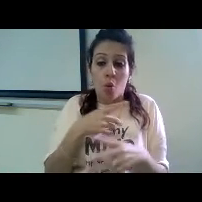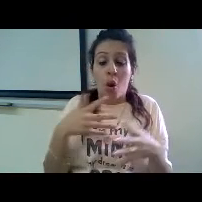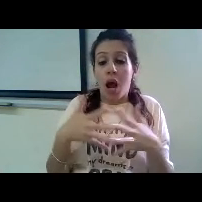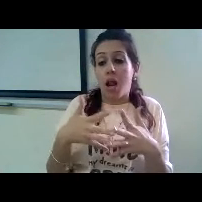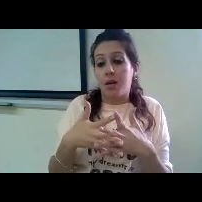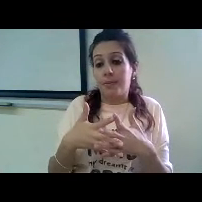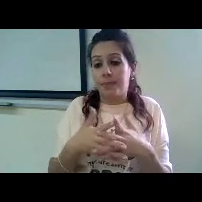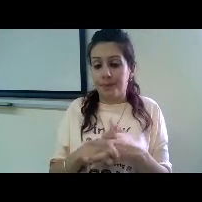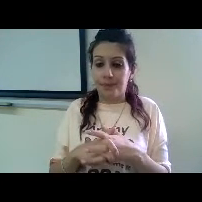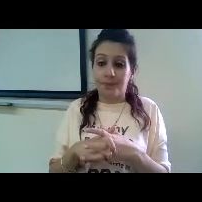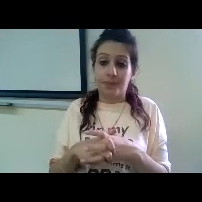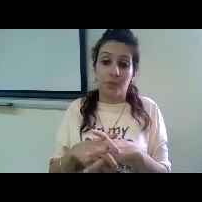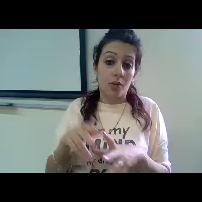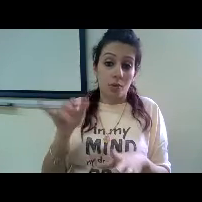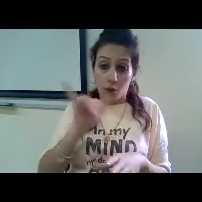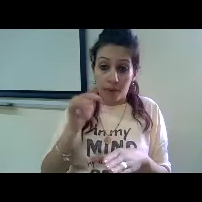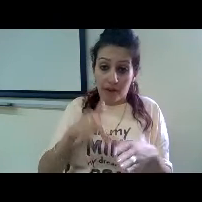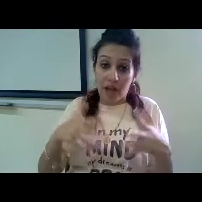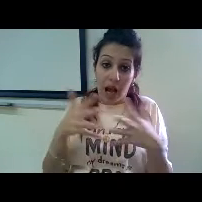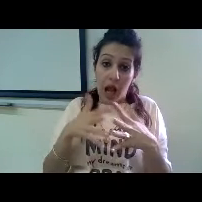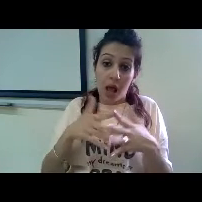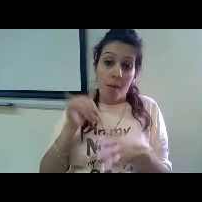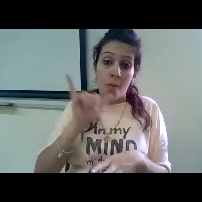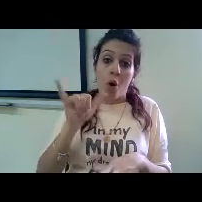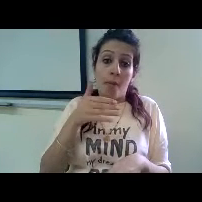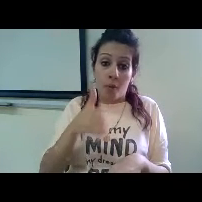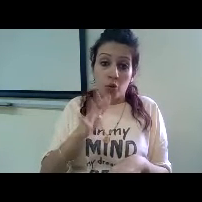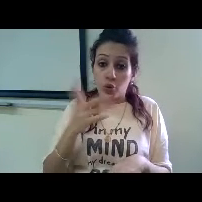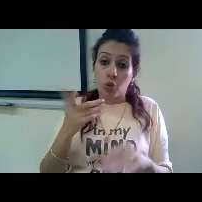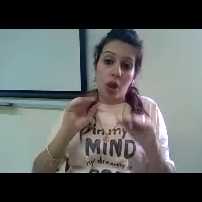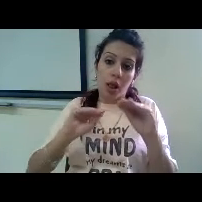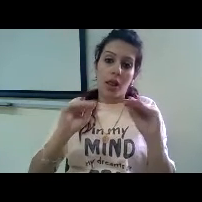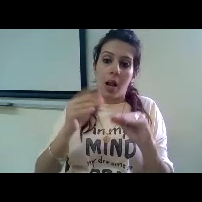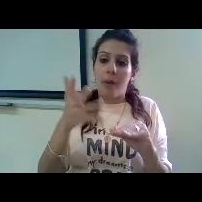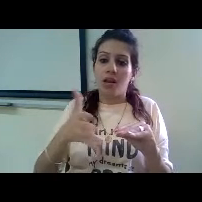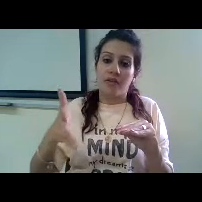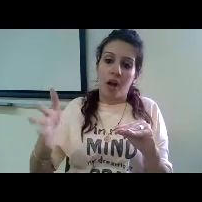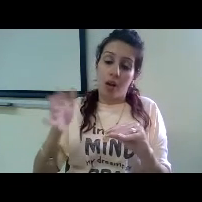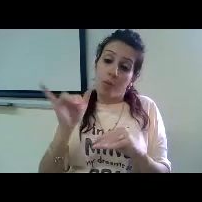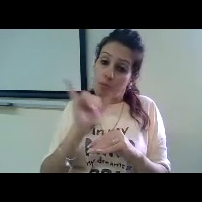the biggest impact people on the life of the child are scaffolders of learning,